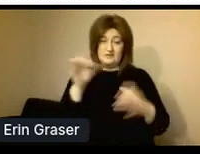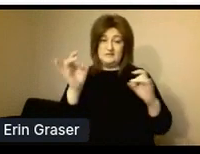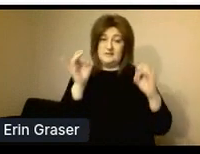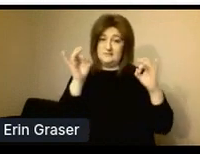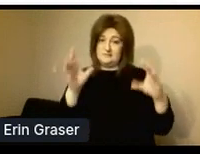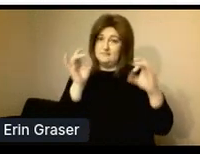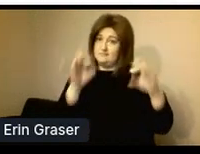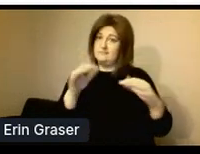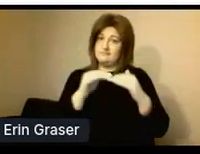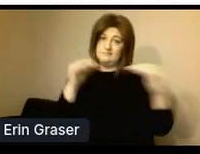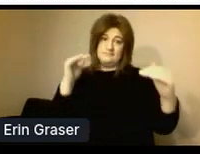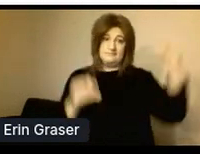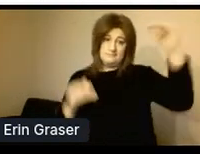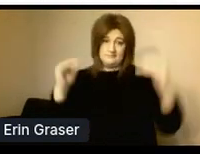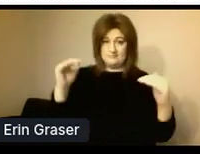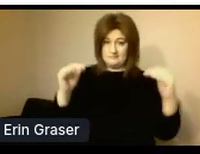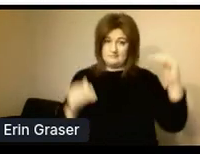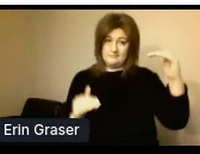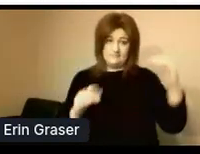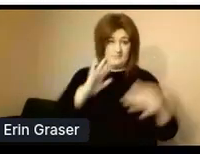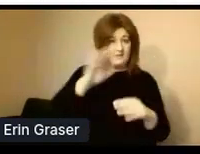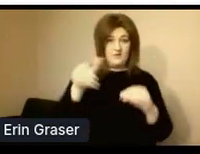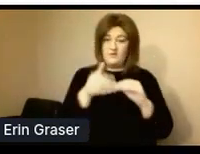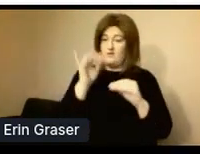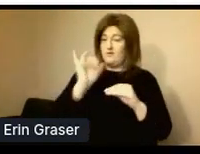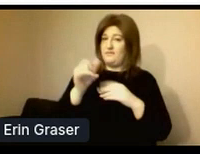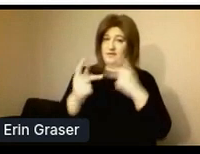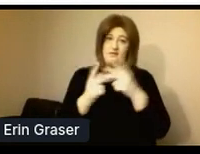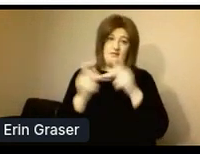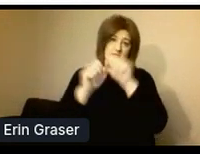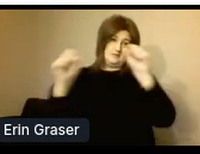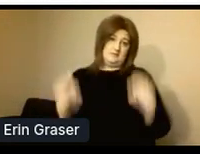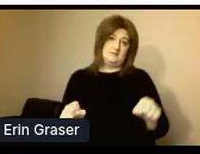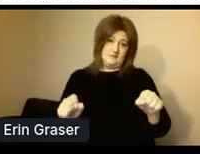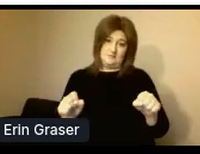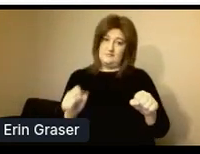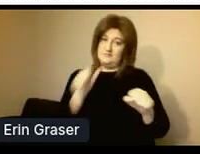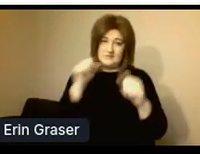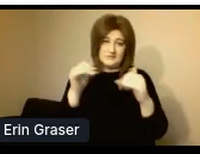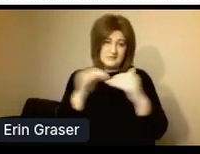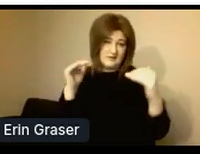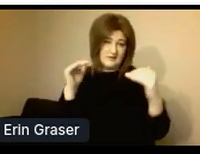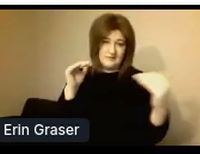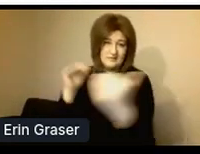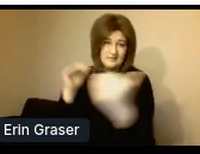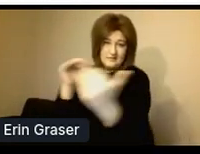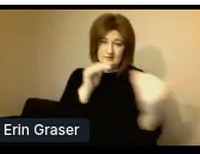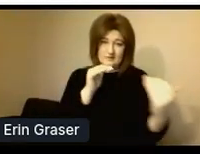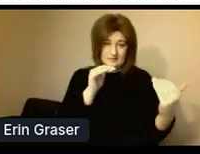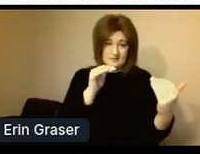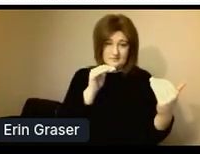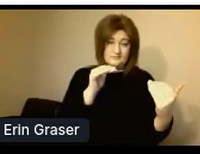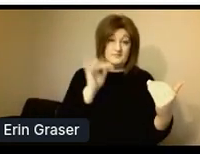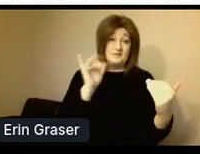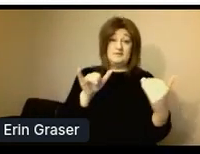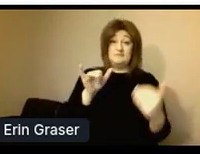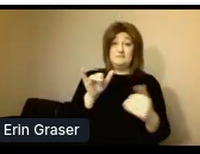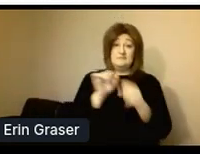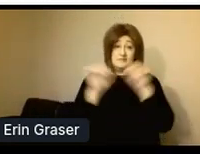and disparities in all of these systems. Systemic racism should not be construed